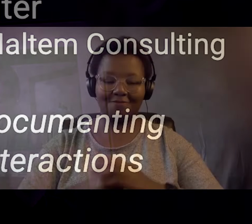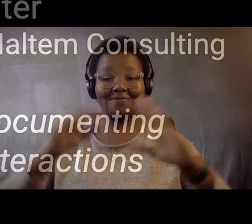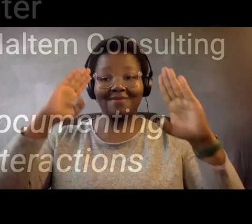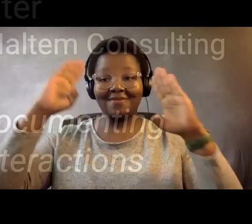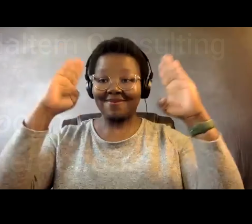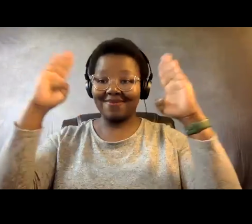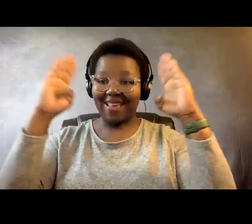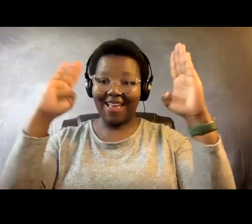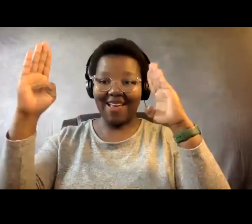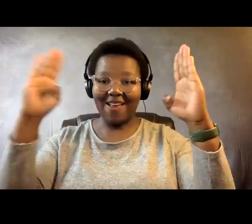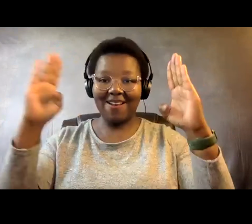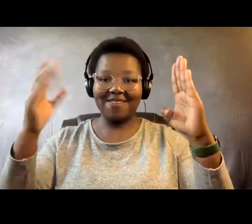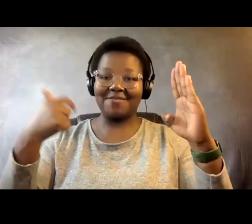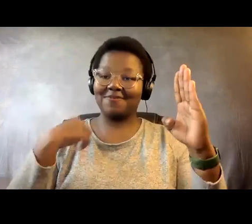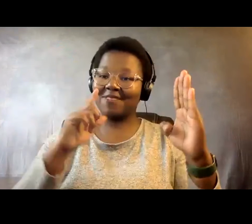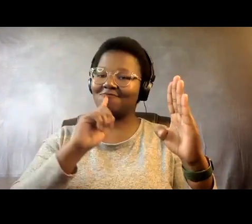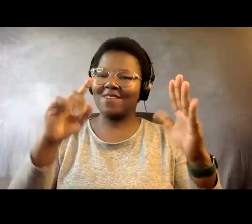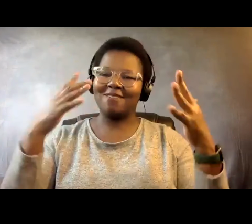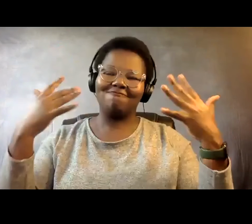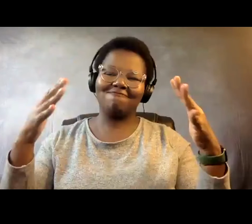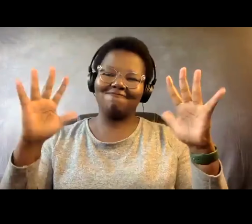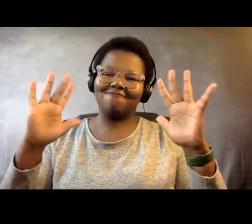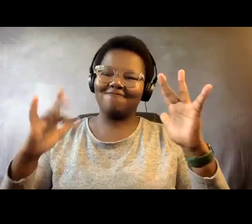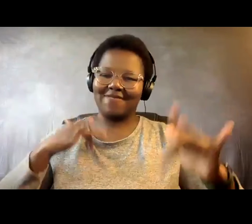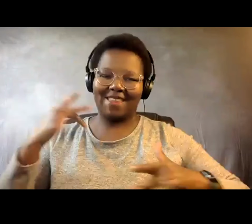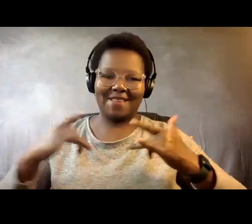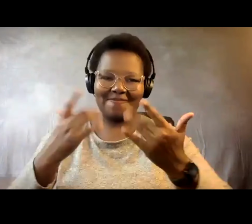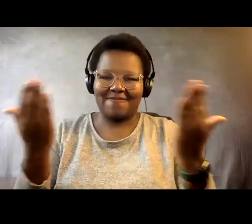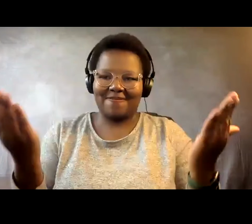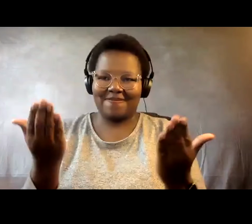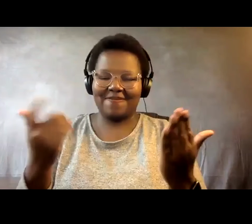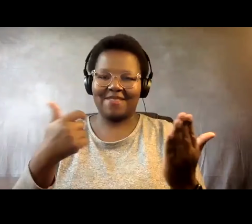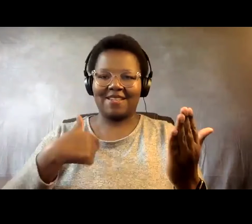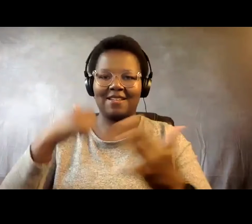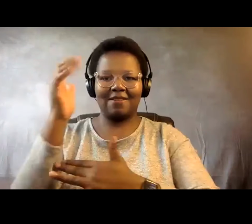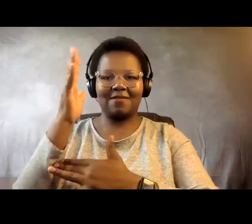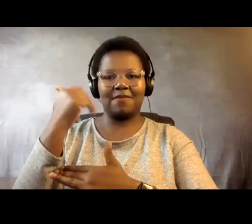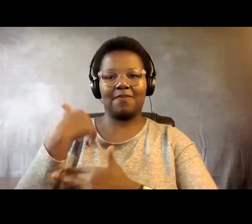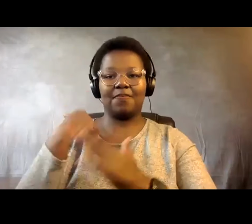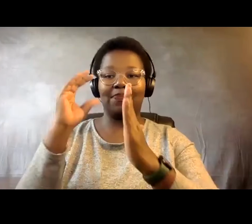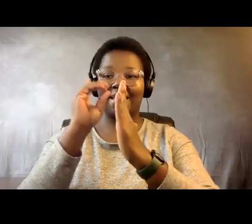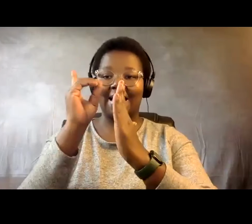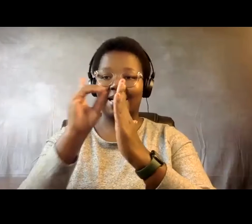I'm super happy to be here today to talk about a designer's guide to documenting accessibility